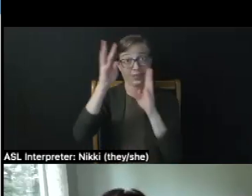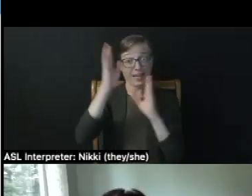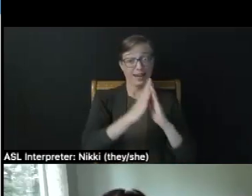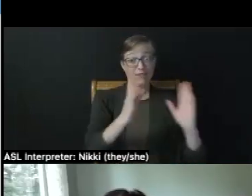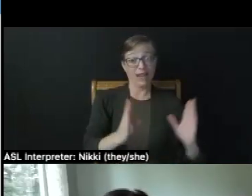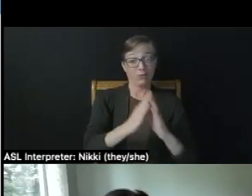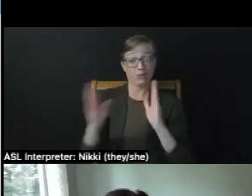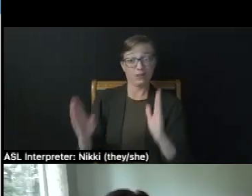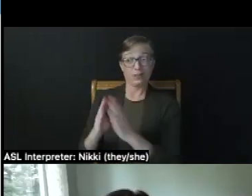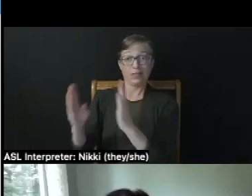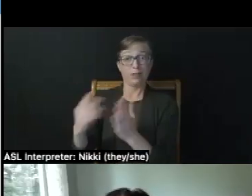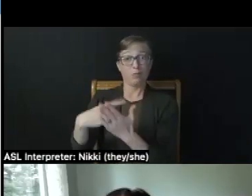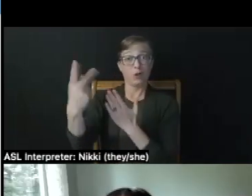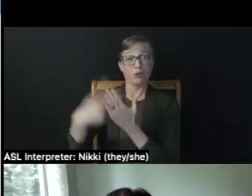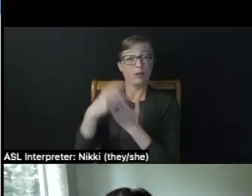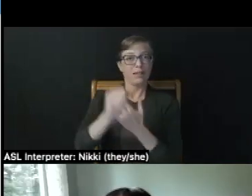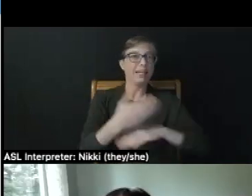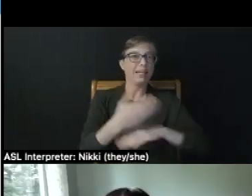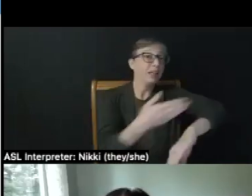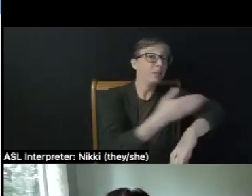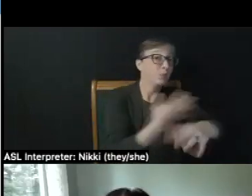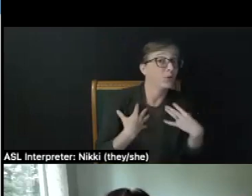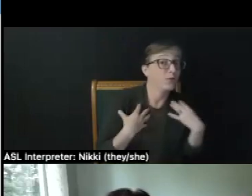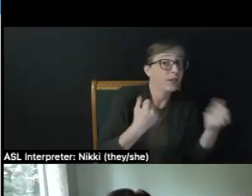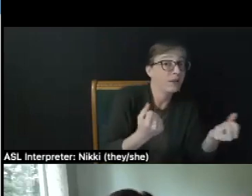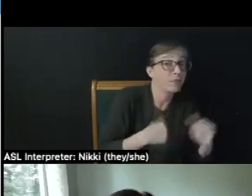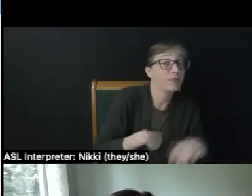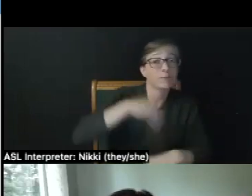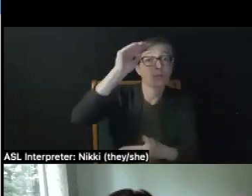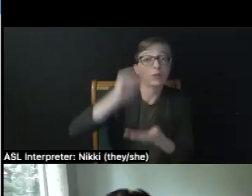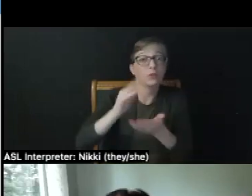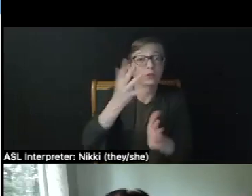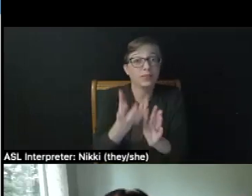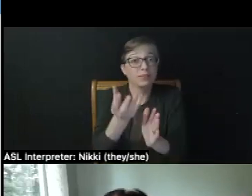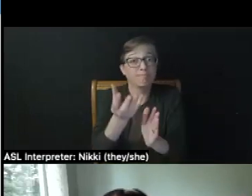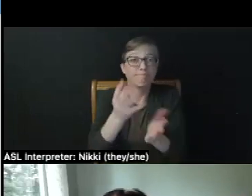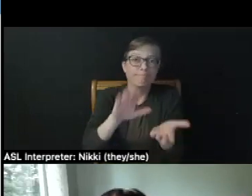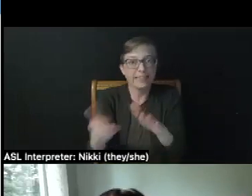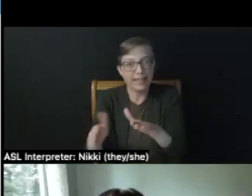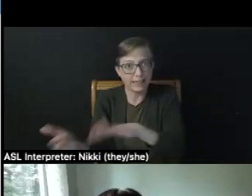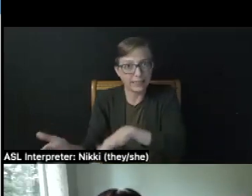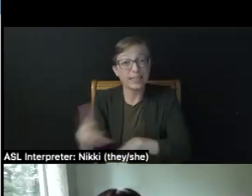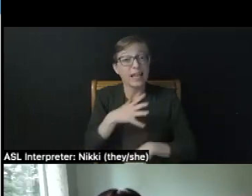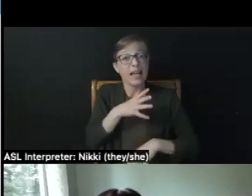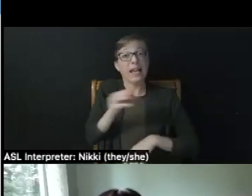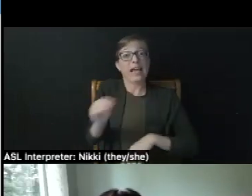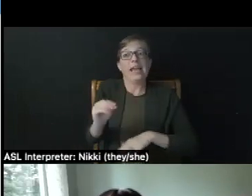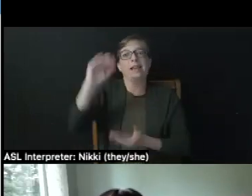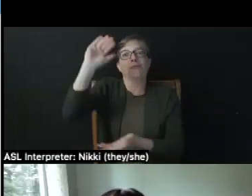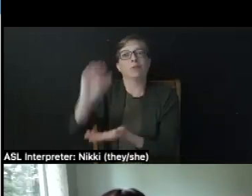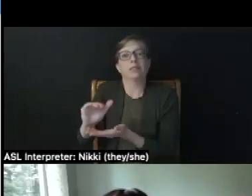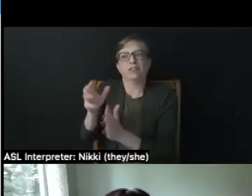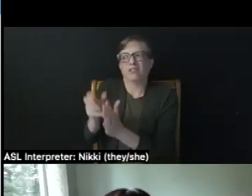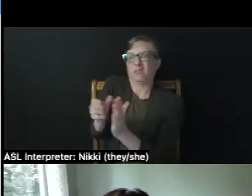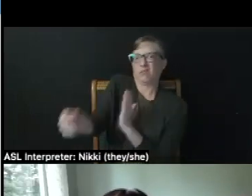reduce mortality, and prevent institutionalization. And services can be